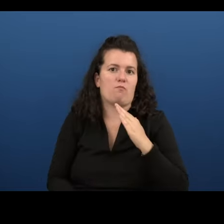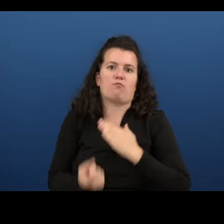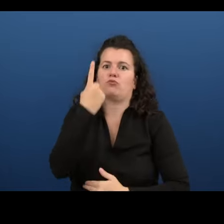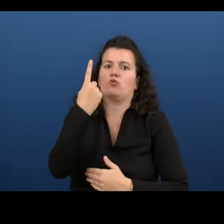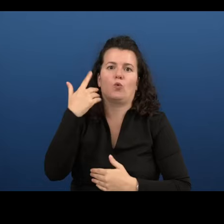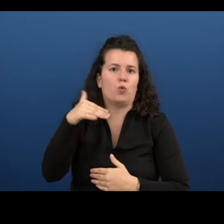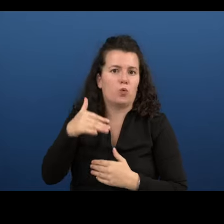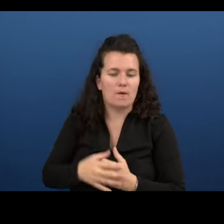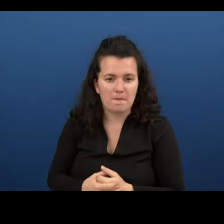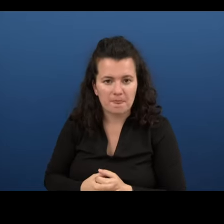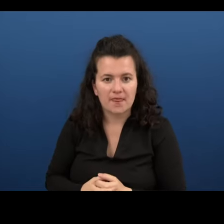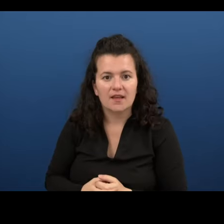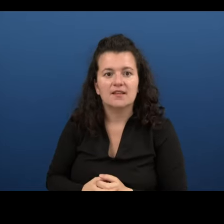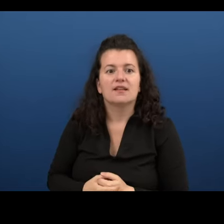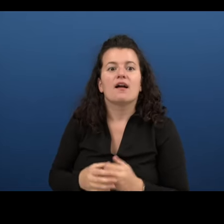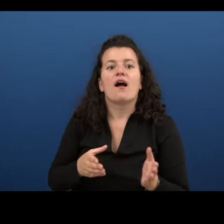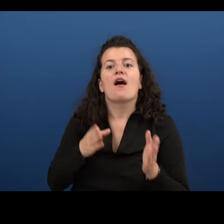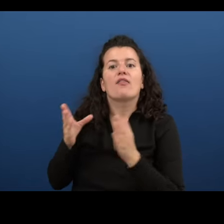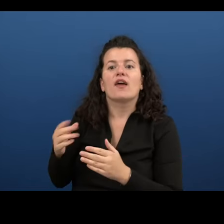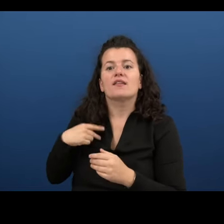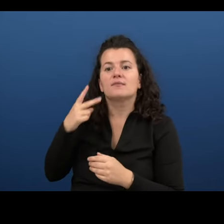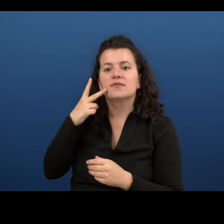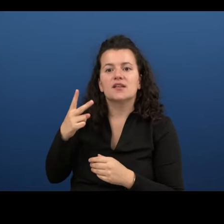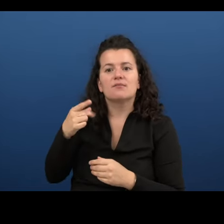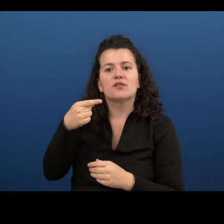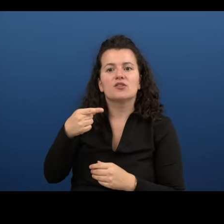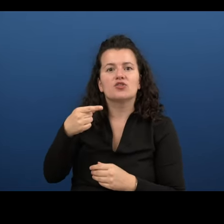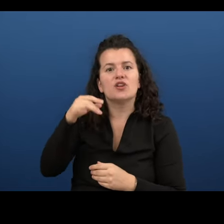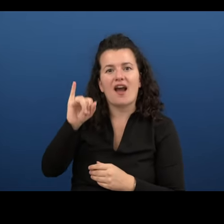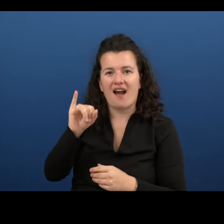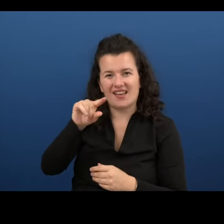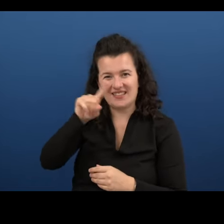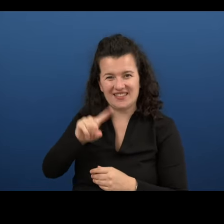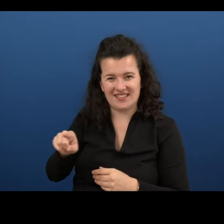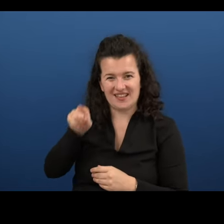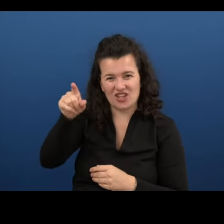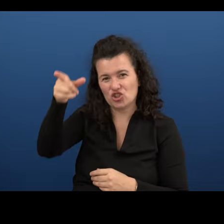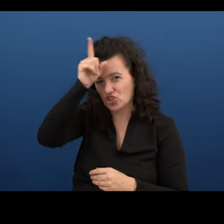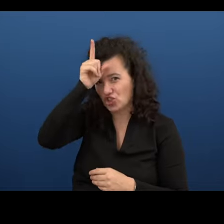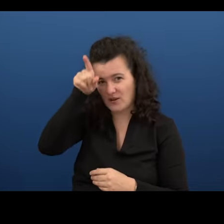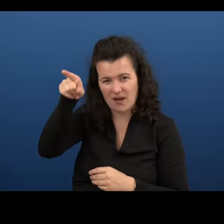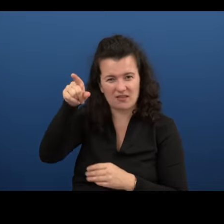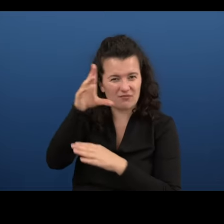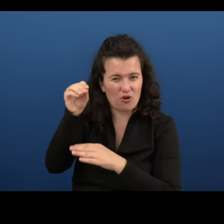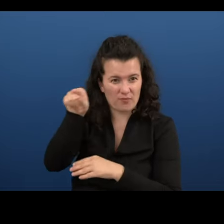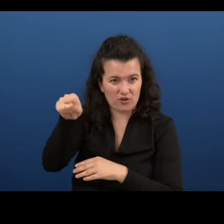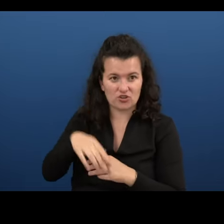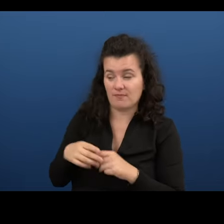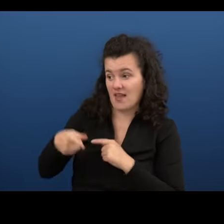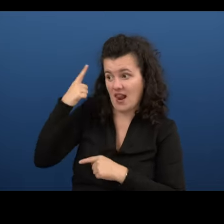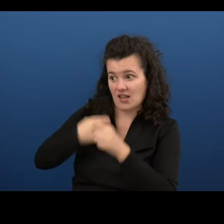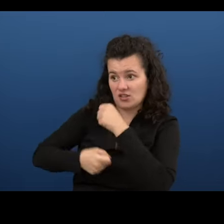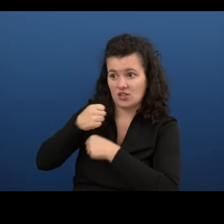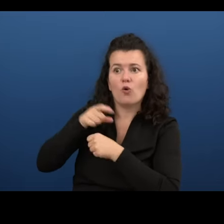with GIZ, which is the German Overseas Development Corporation last year and we launched a program